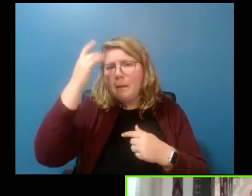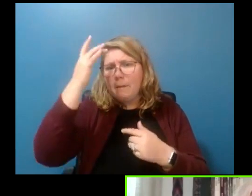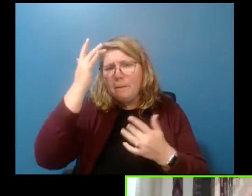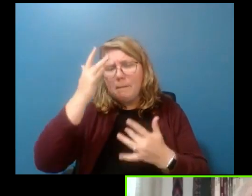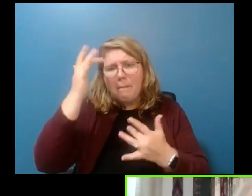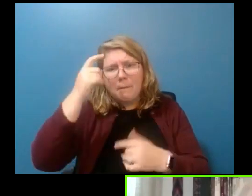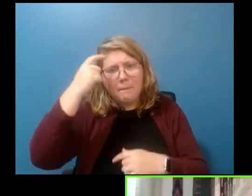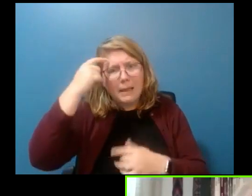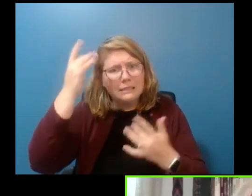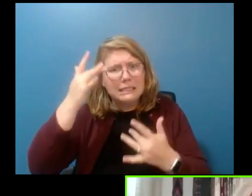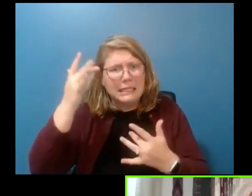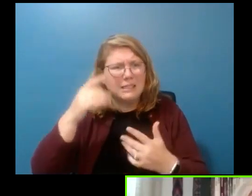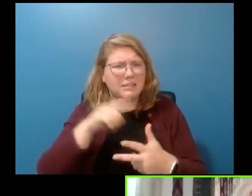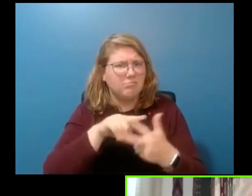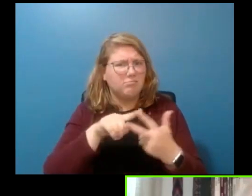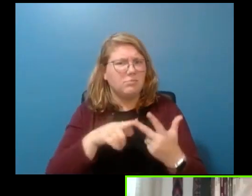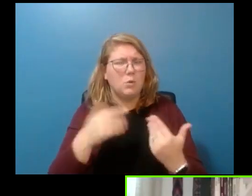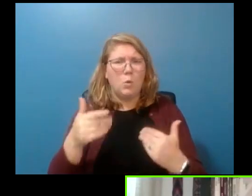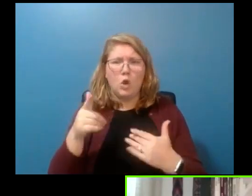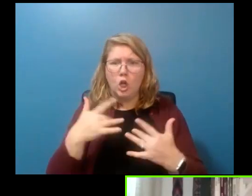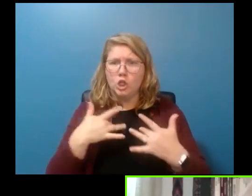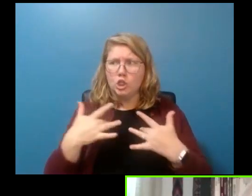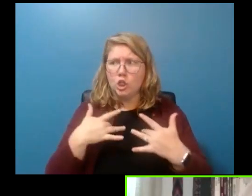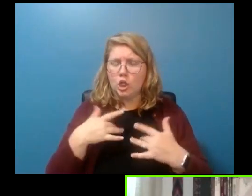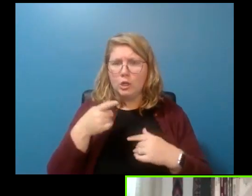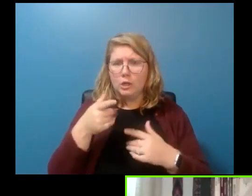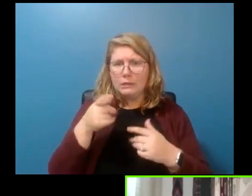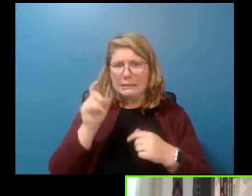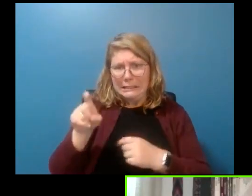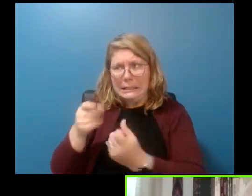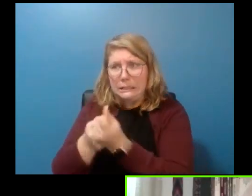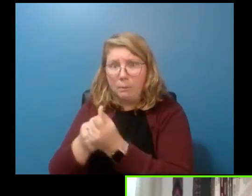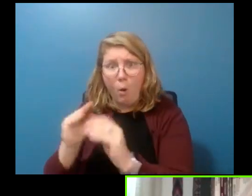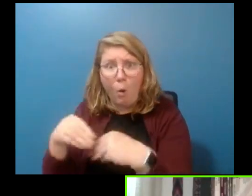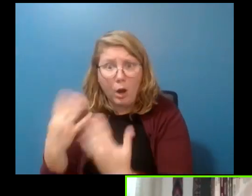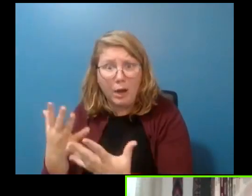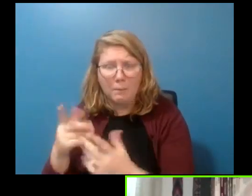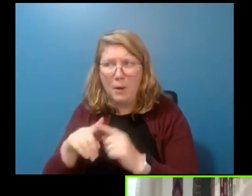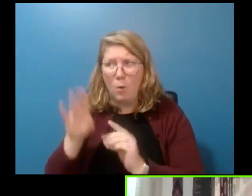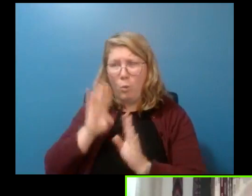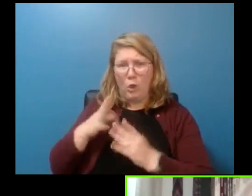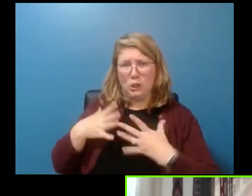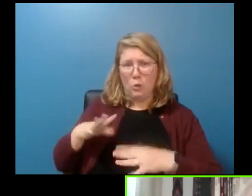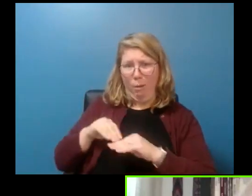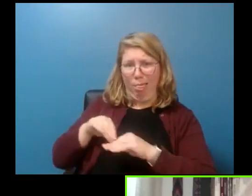learning with their children. And if their child was receiving special education, perhaps had a